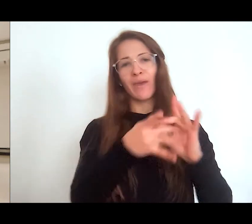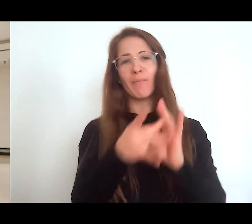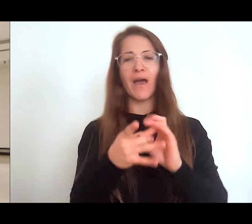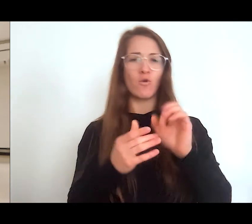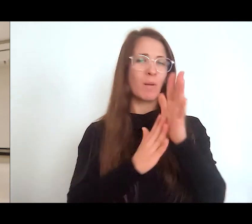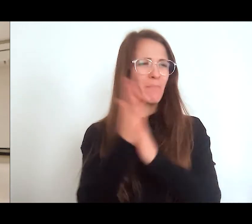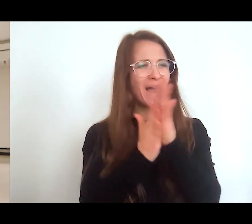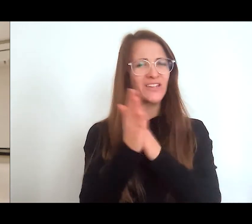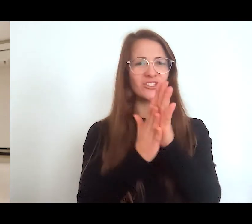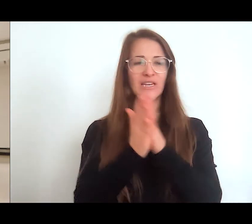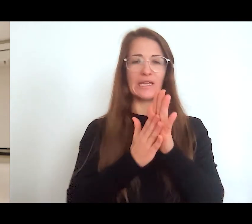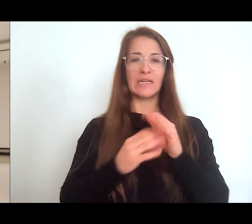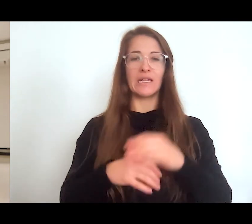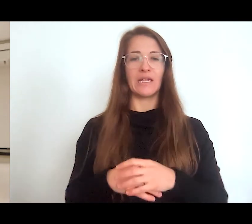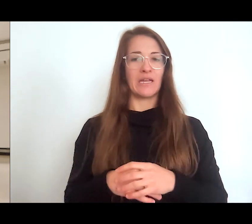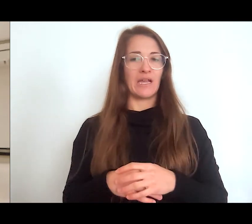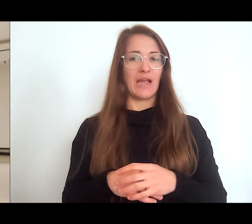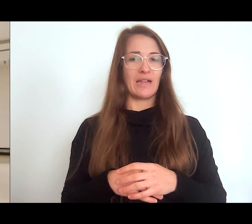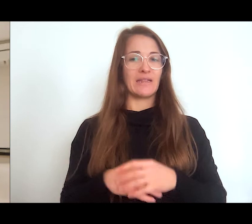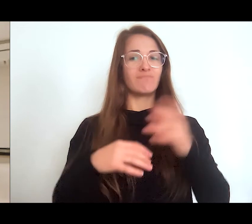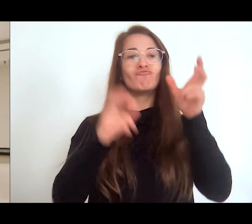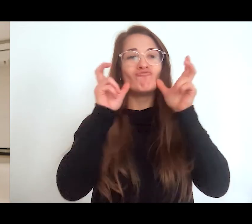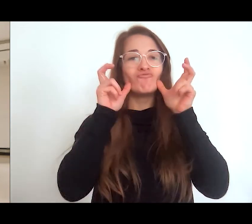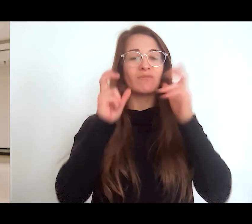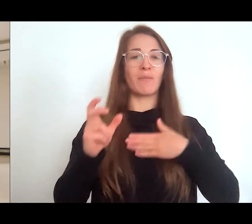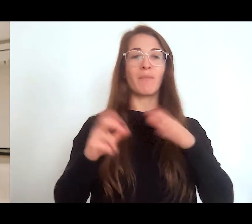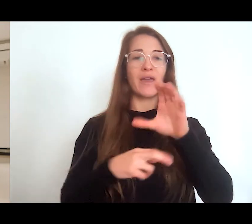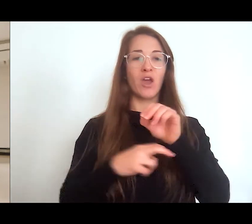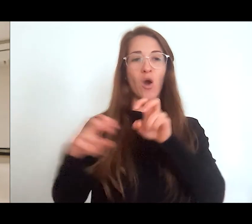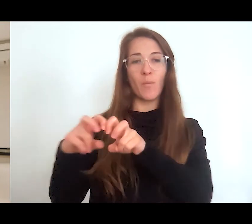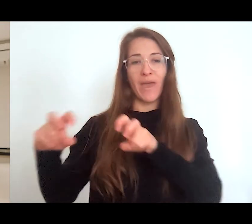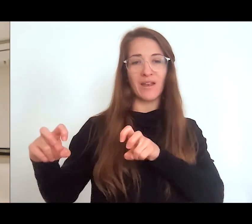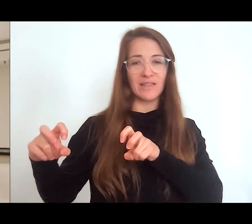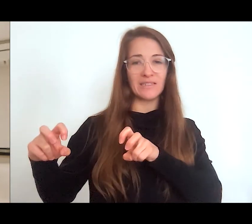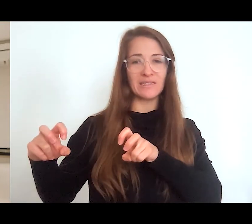HAPPY ABOUT OR PASSIONATE ABOUT AND JUST LISTENING TO MY